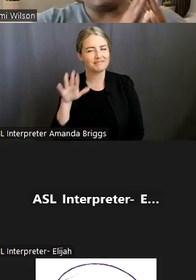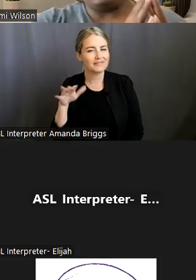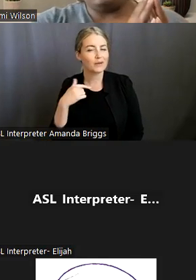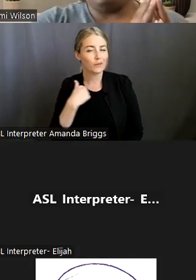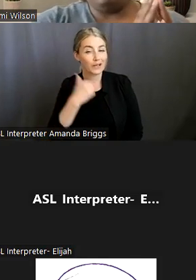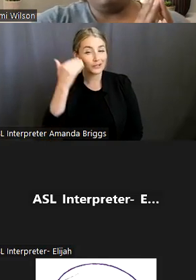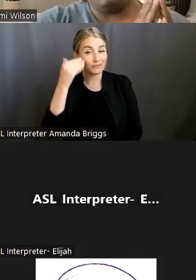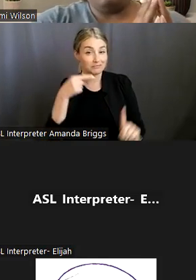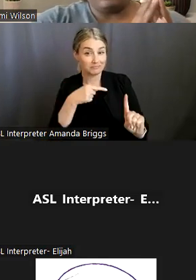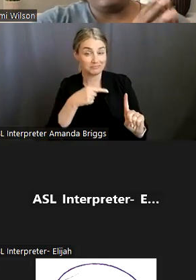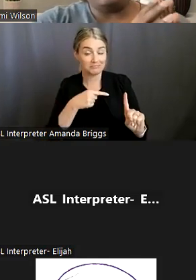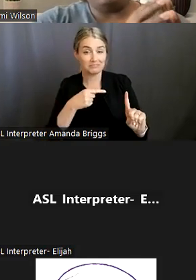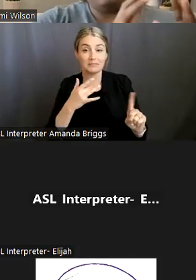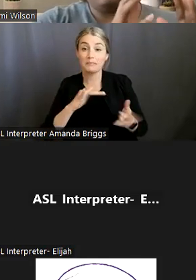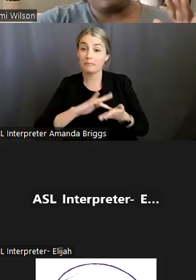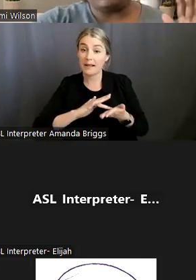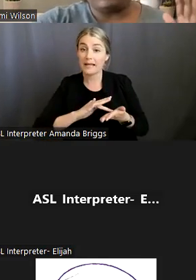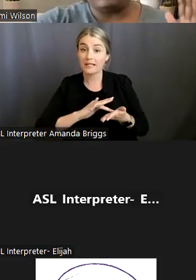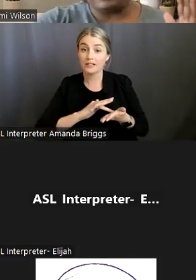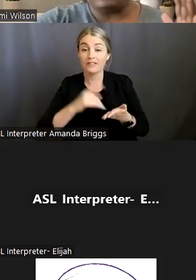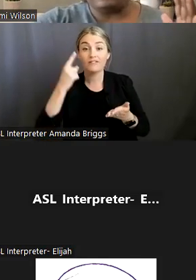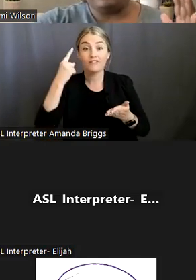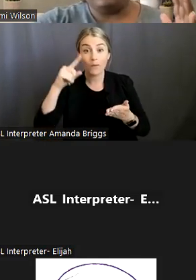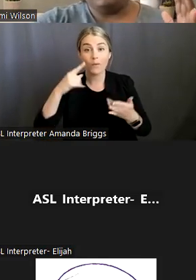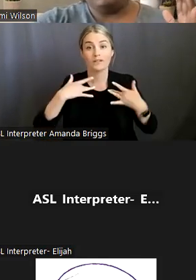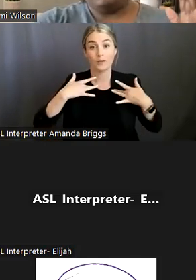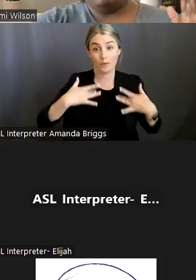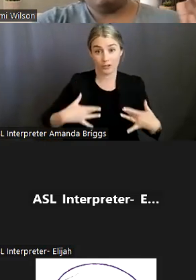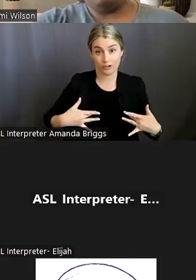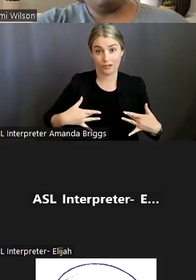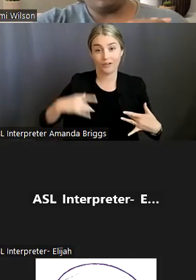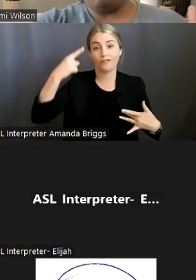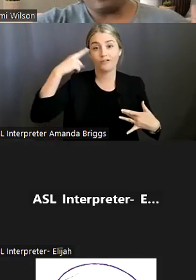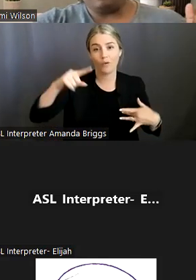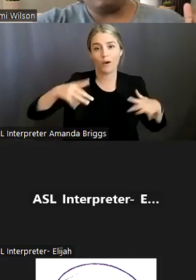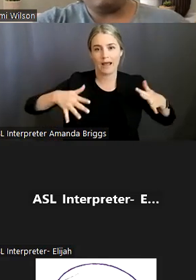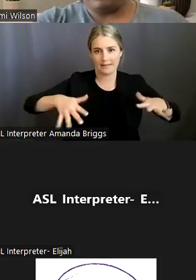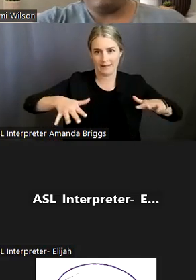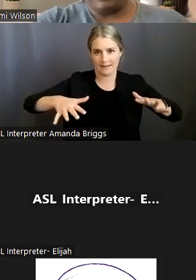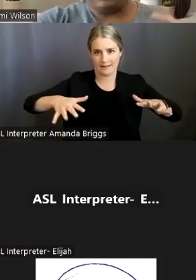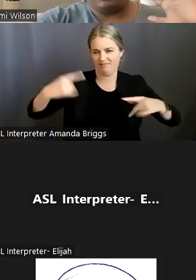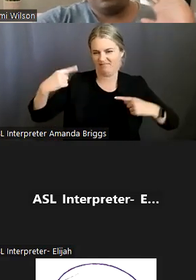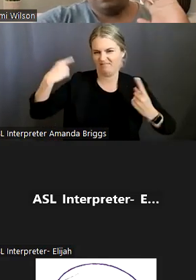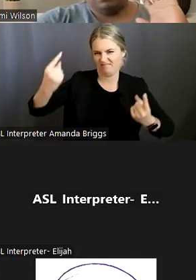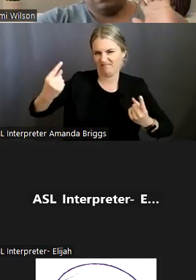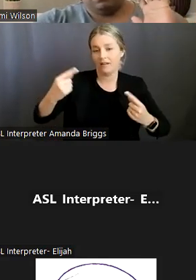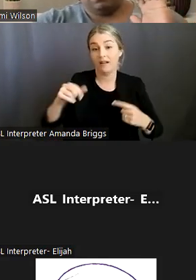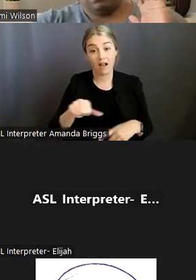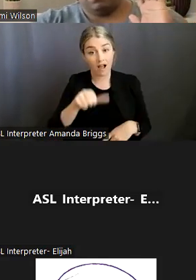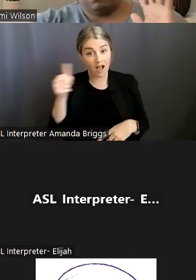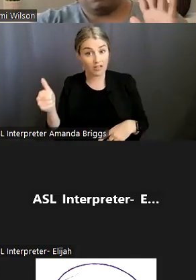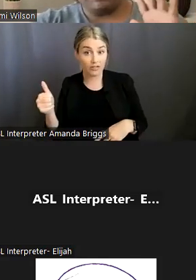medicine, medication for depression and anxiety. What about other health conditions?